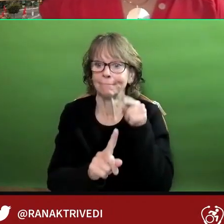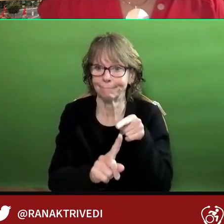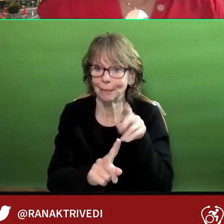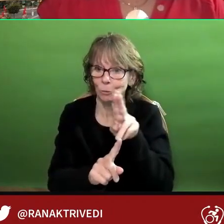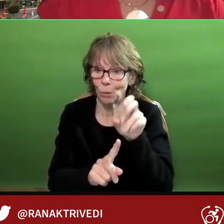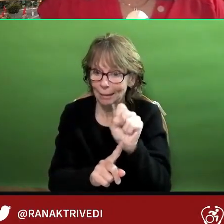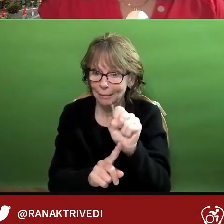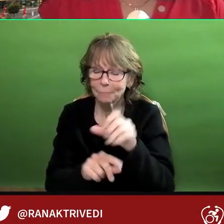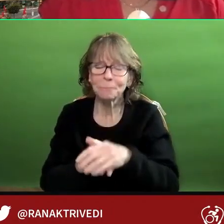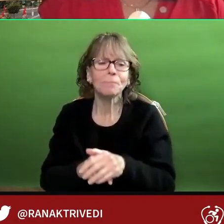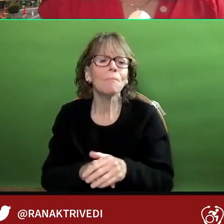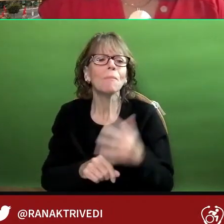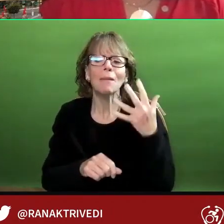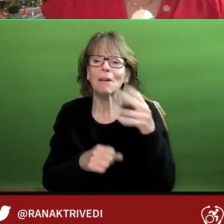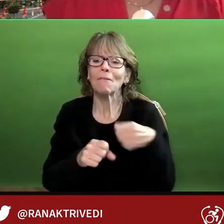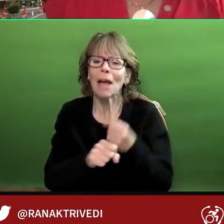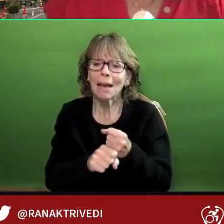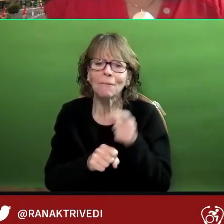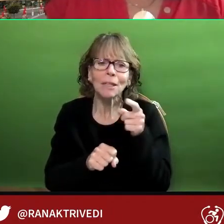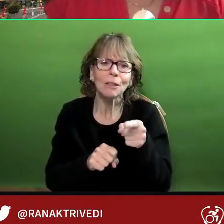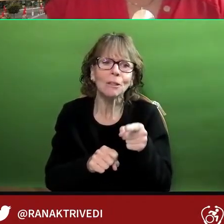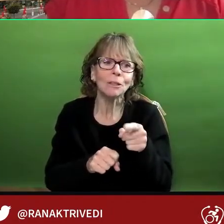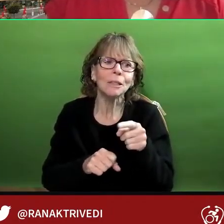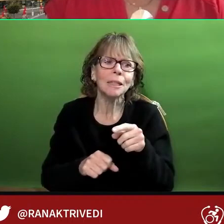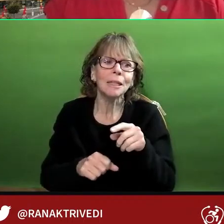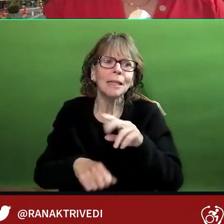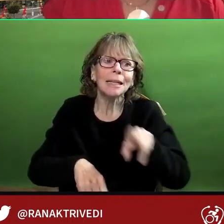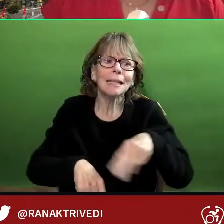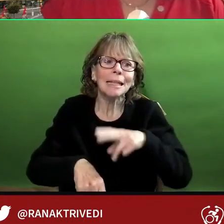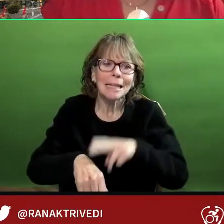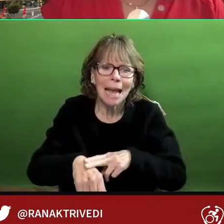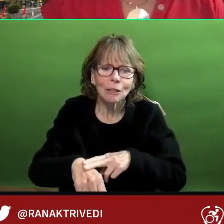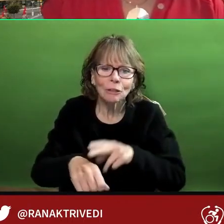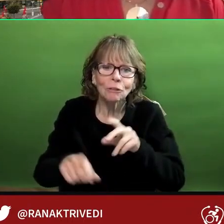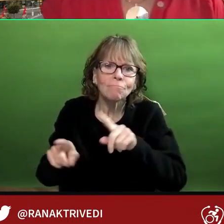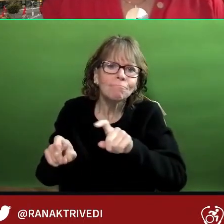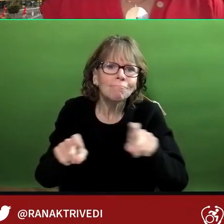the national lines of caregiving and AARP do the survey called caregiving in the US.